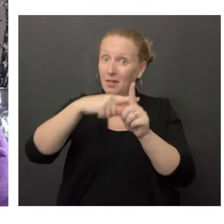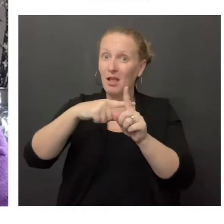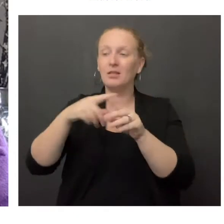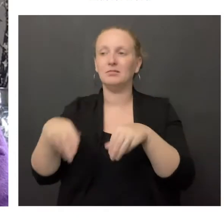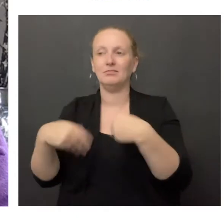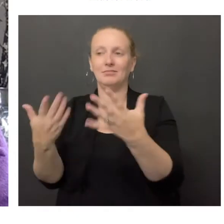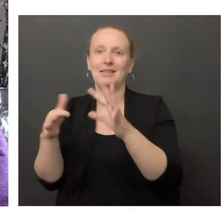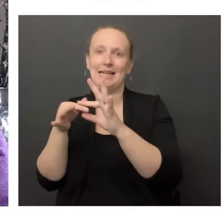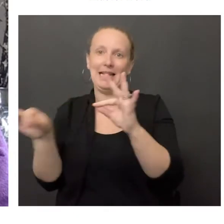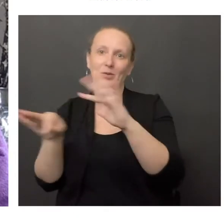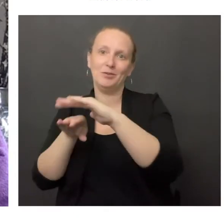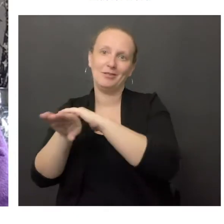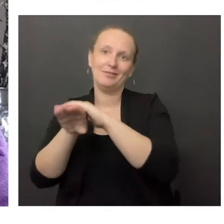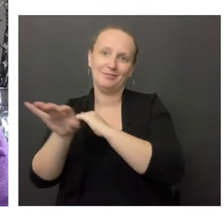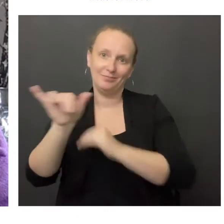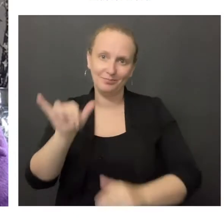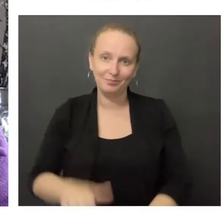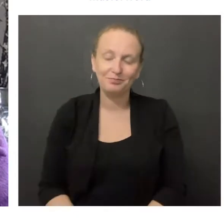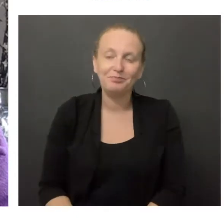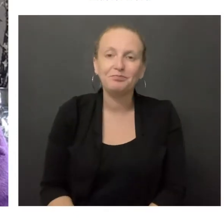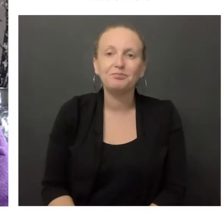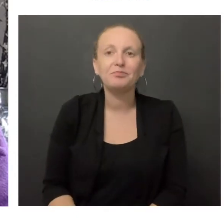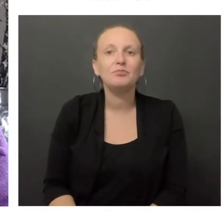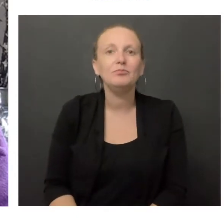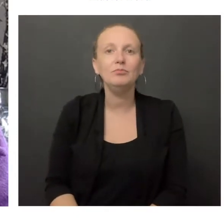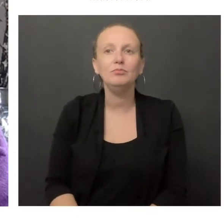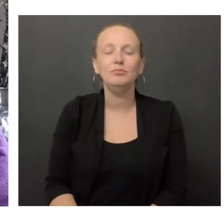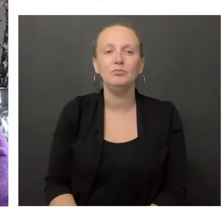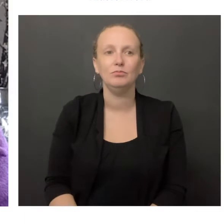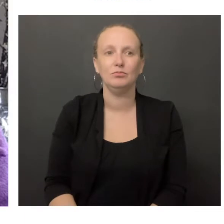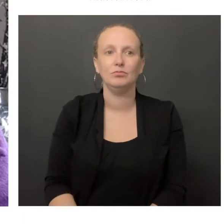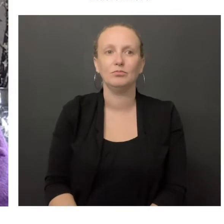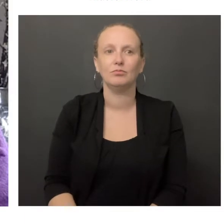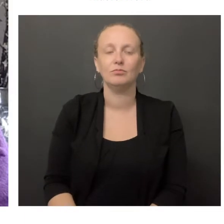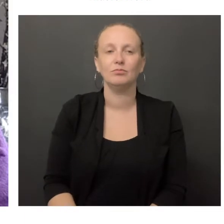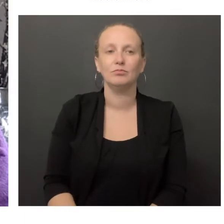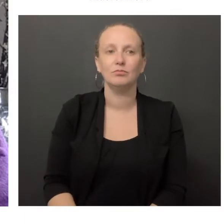So, I know that, um, you know, I